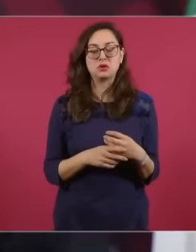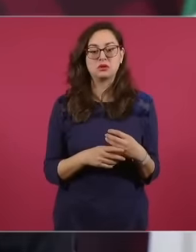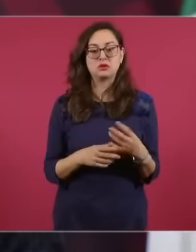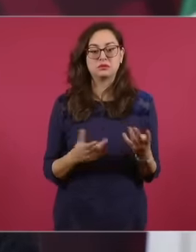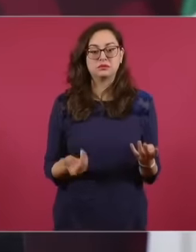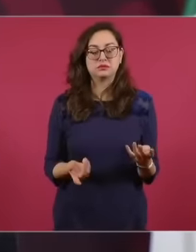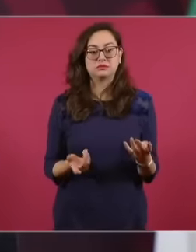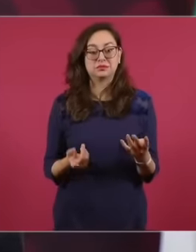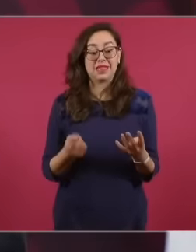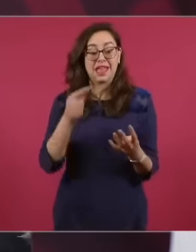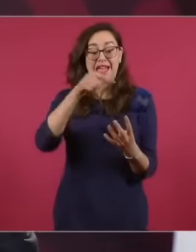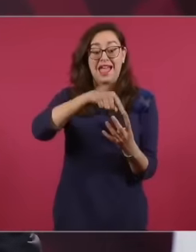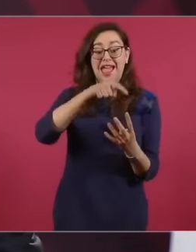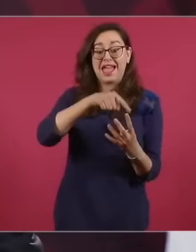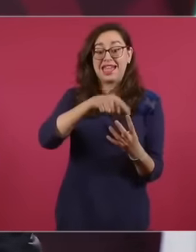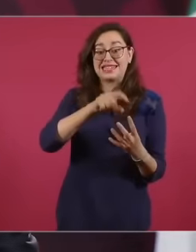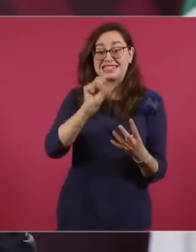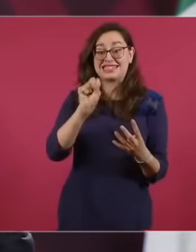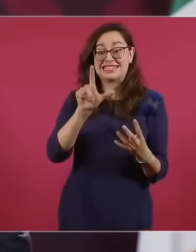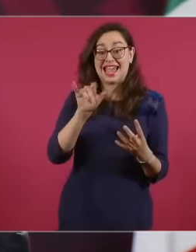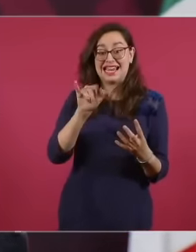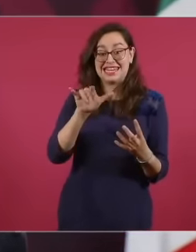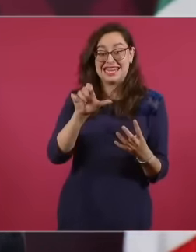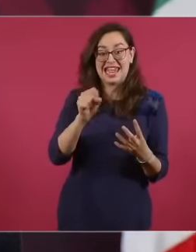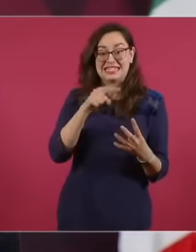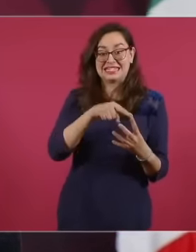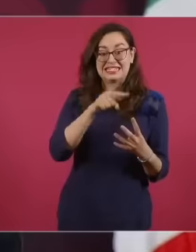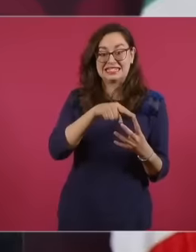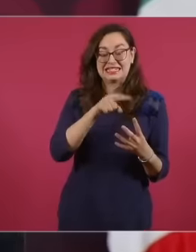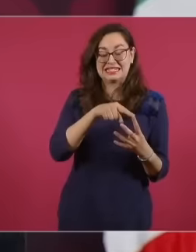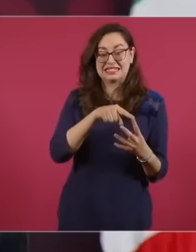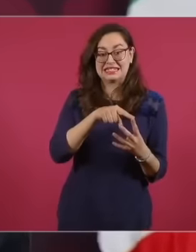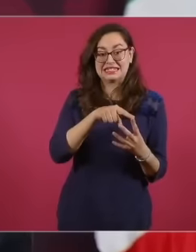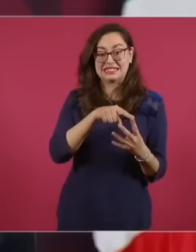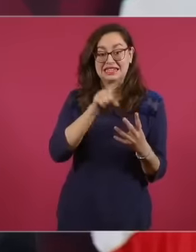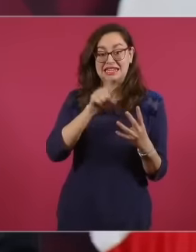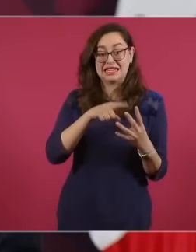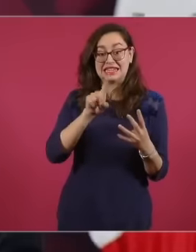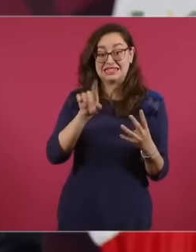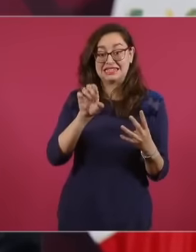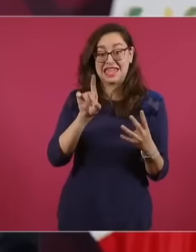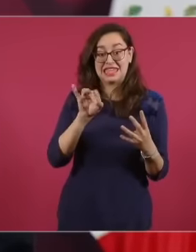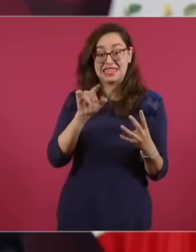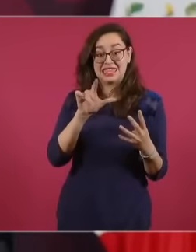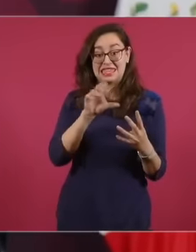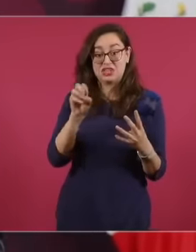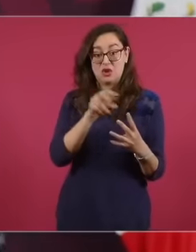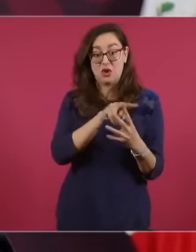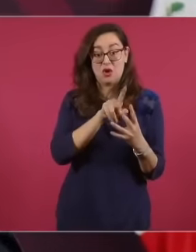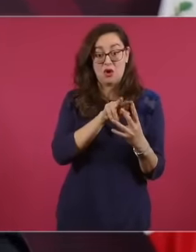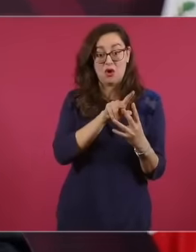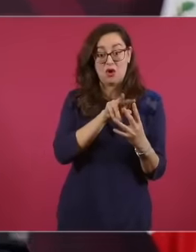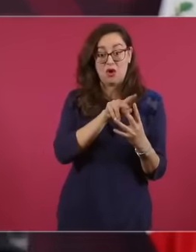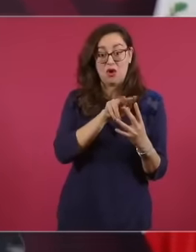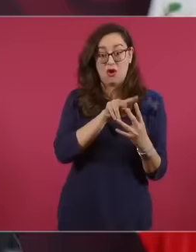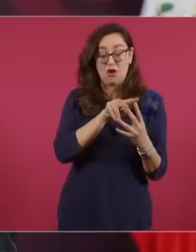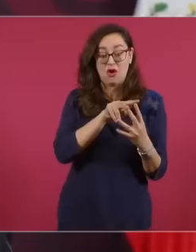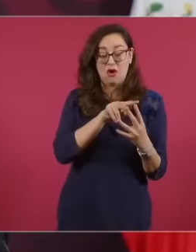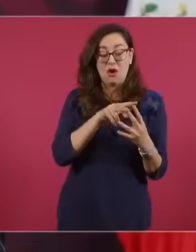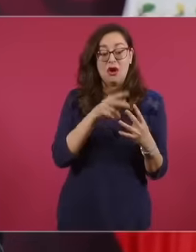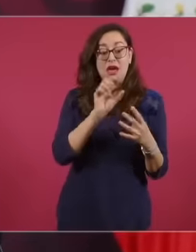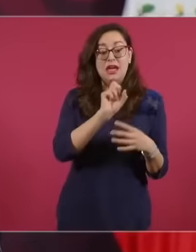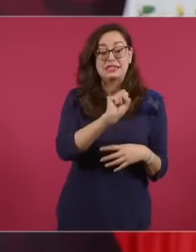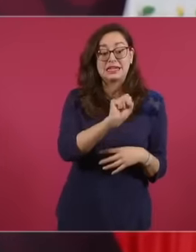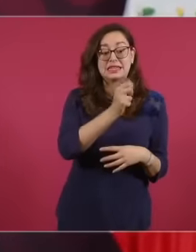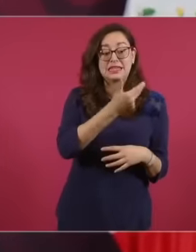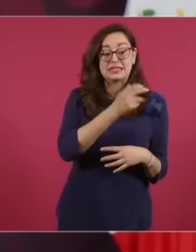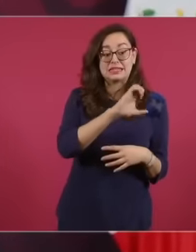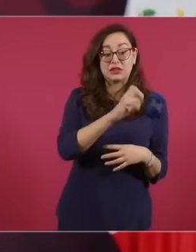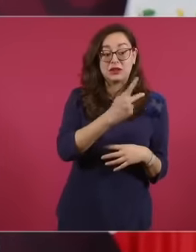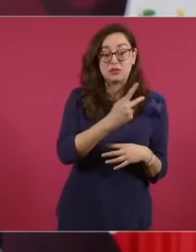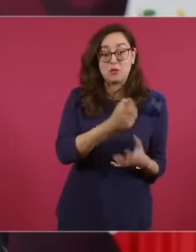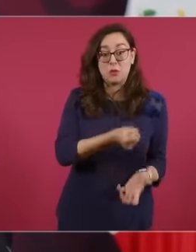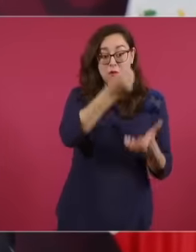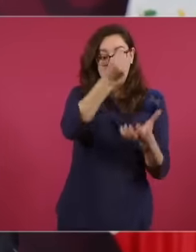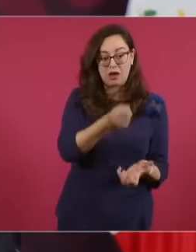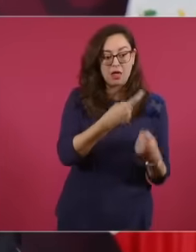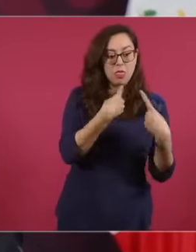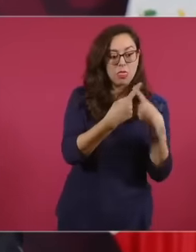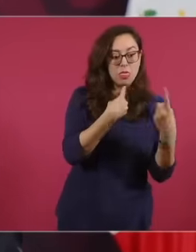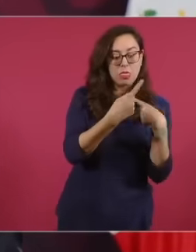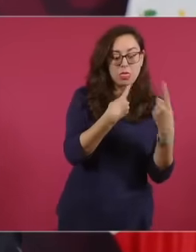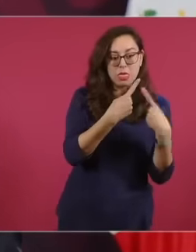Salinas or with Cedillo were those of Hacienda of Fox and Calderón